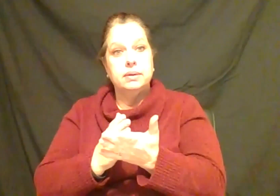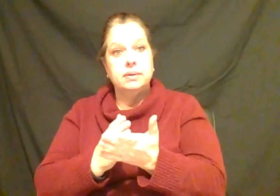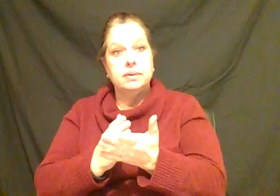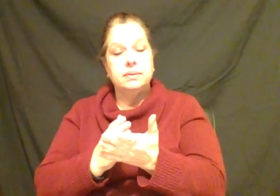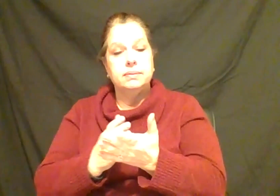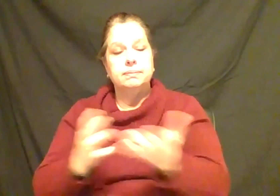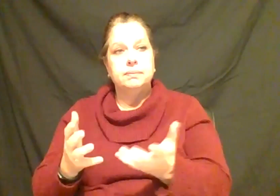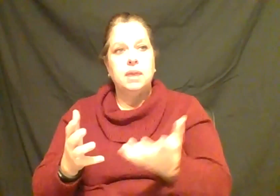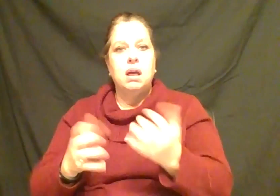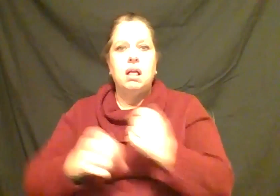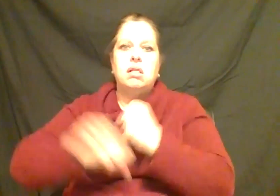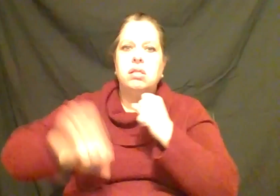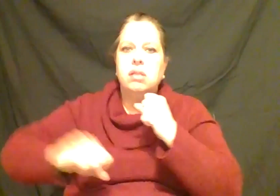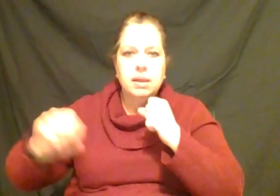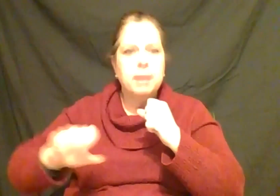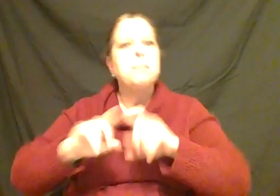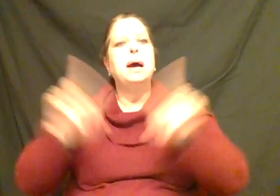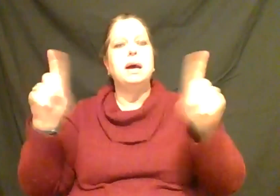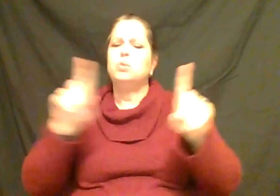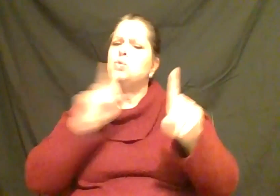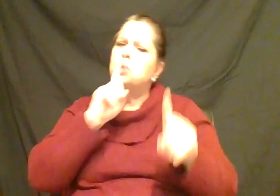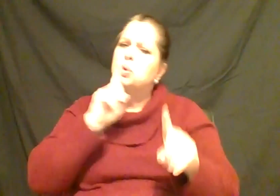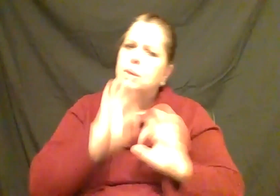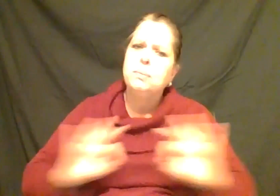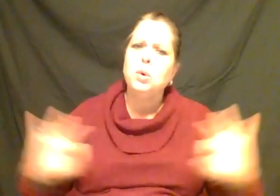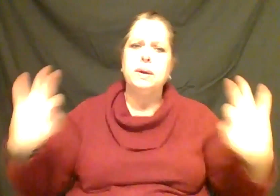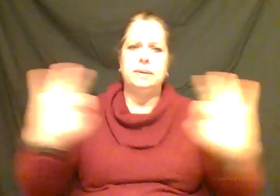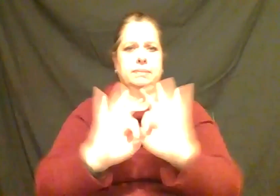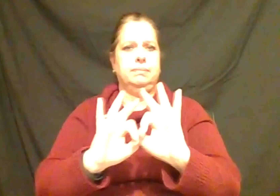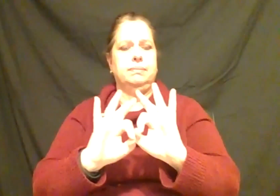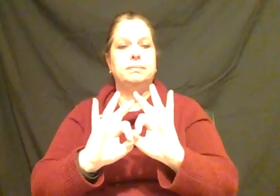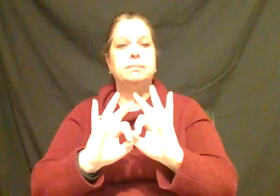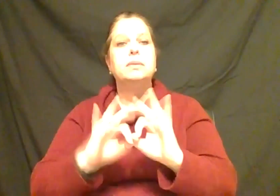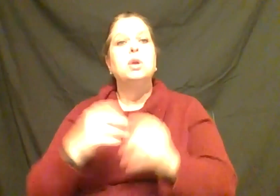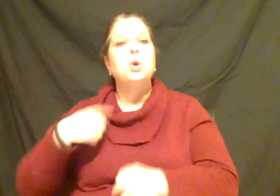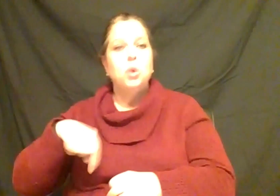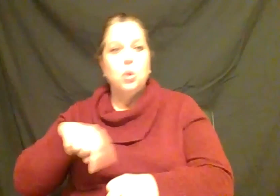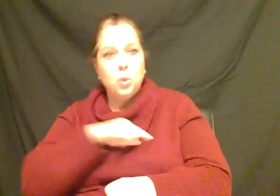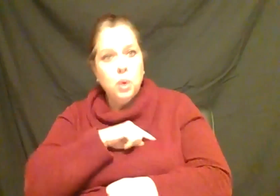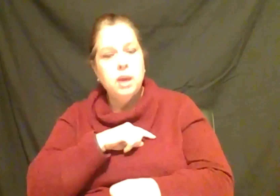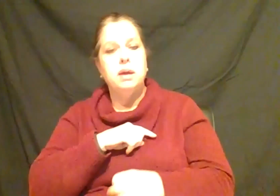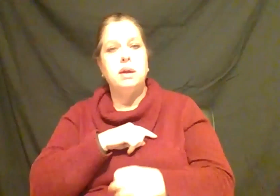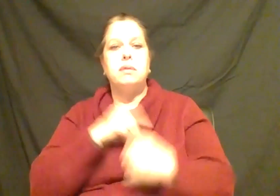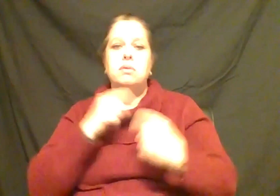long answer but this is extremely important we have fought in this school division to ensure that